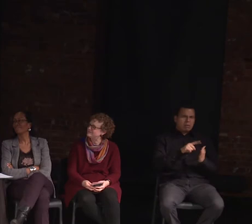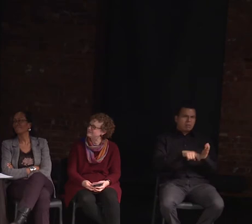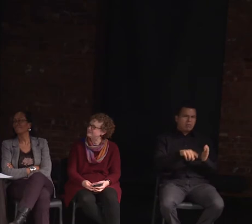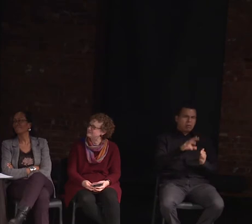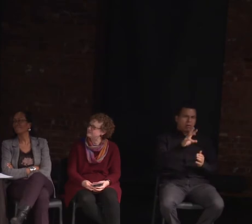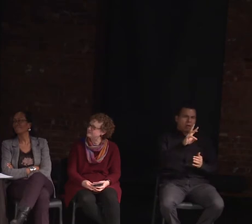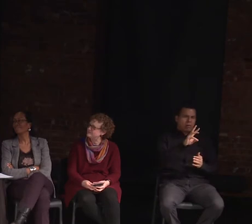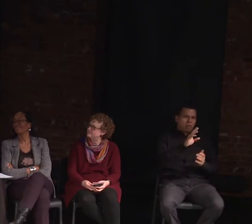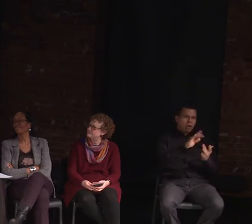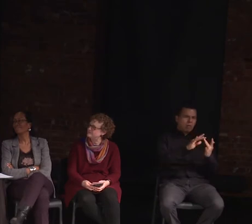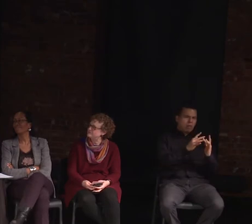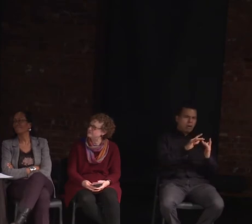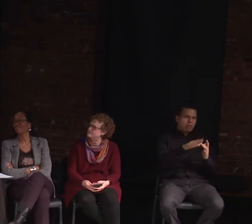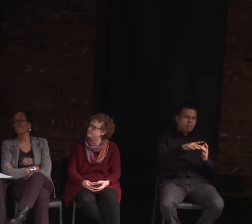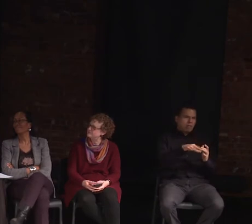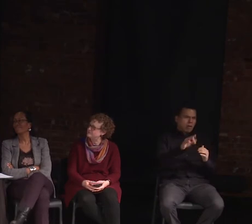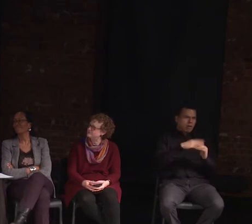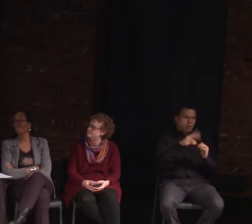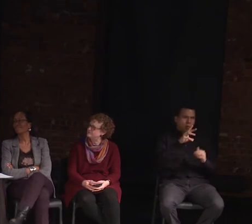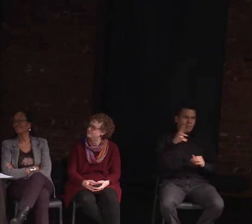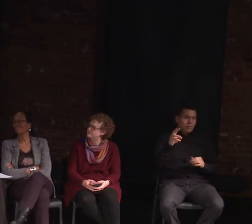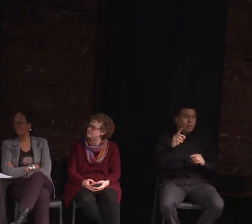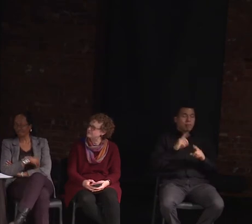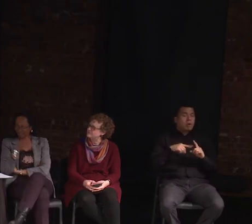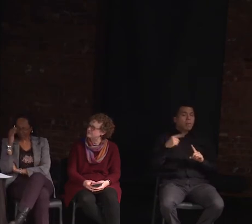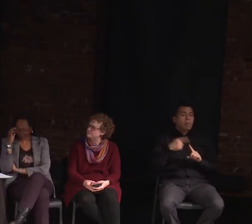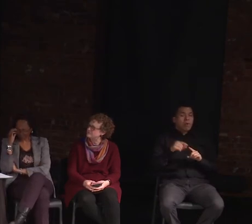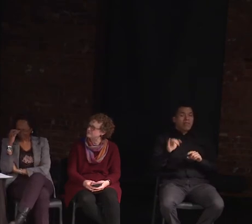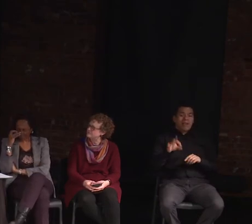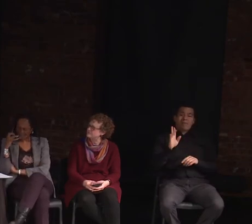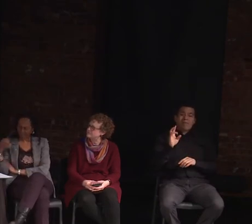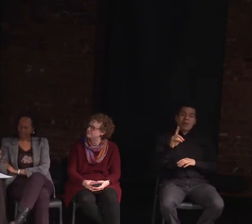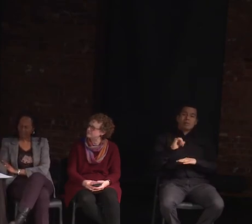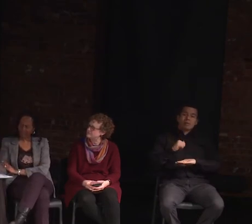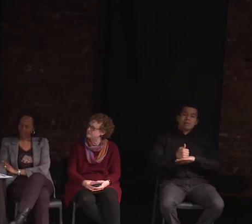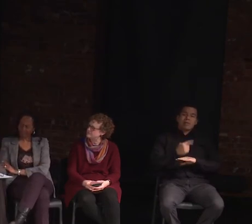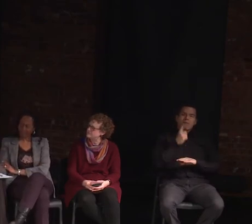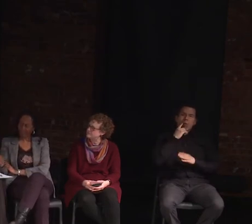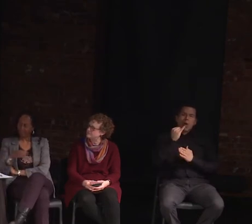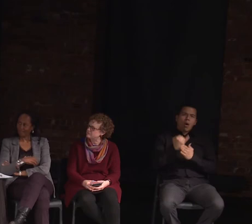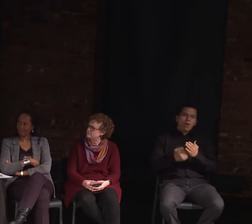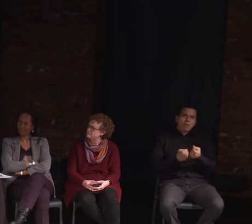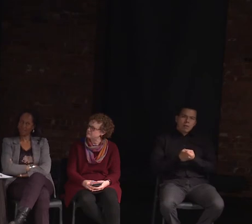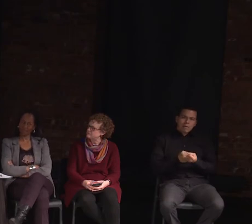Anyway, Cultural Agenda Fund was really set up to focus on arts advocacy, looking at cultural